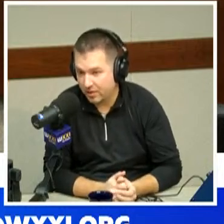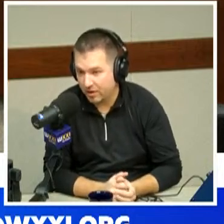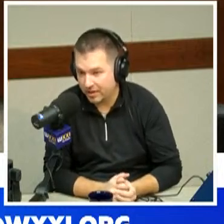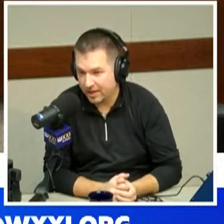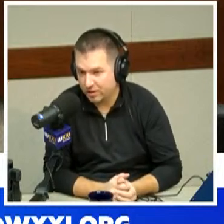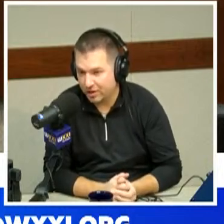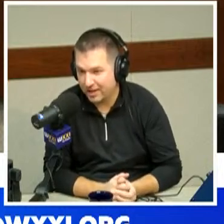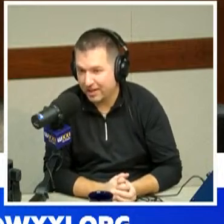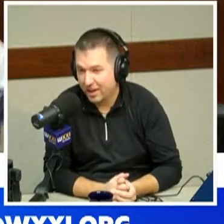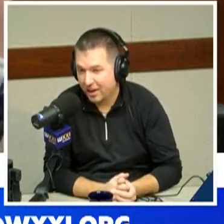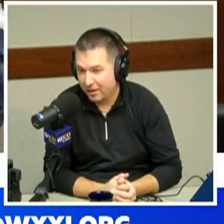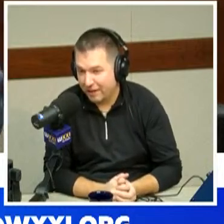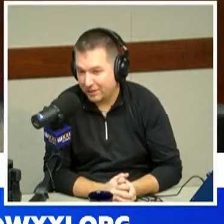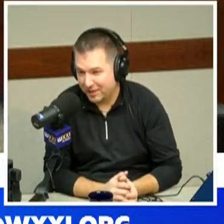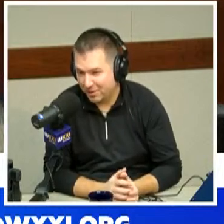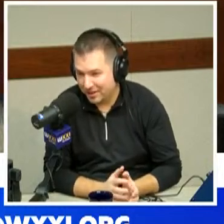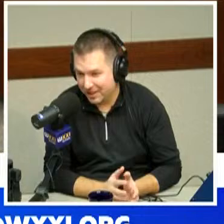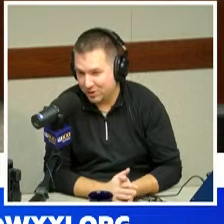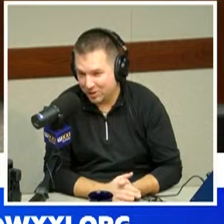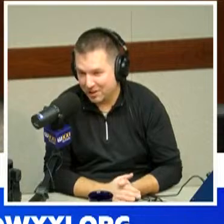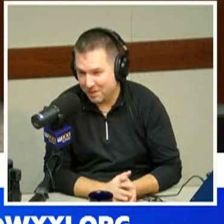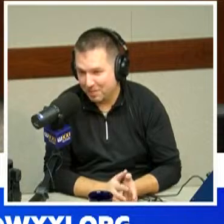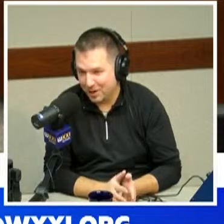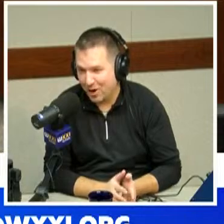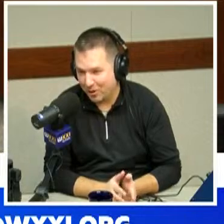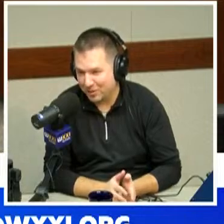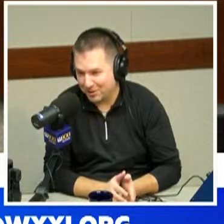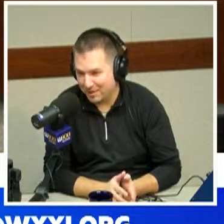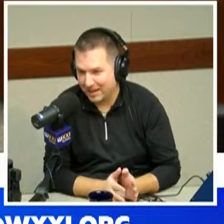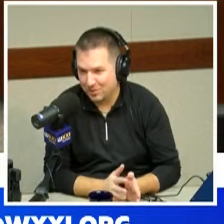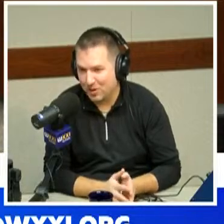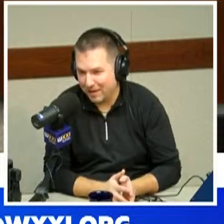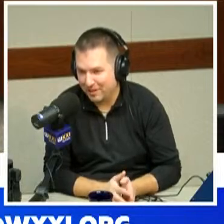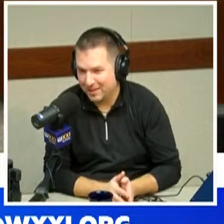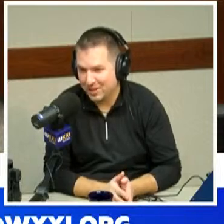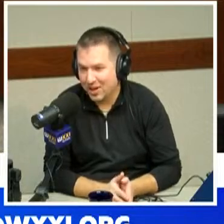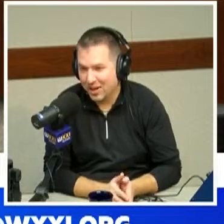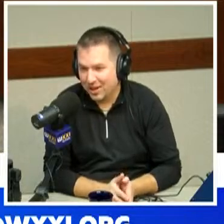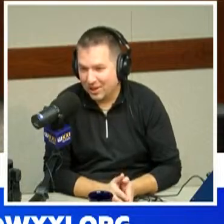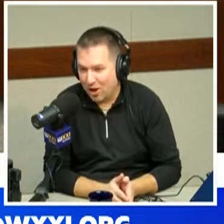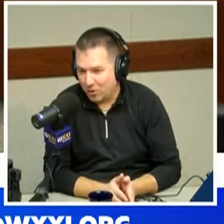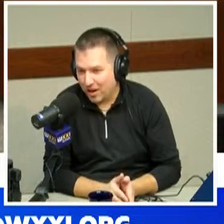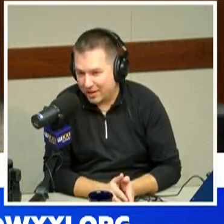orientation and faculty orientations can be pretty awkward sometimes you have these awkward ice